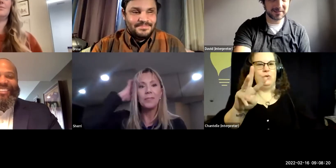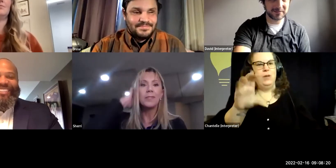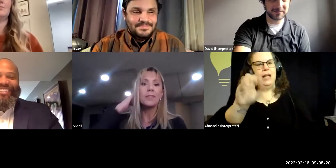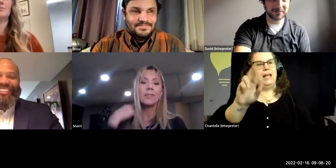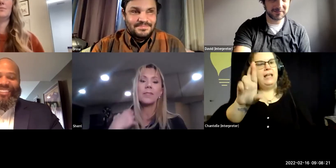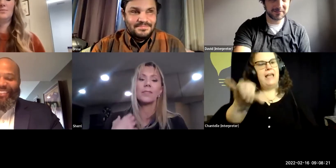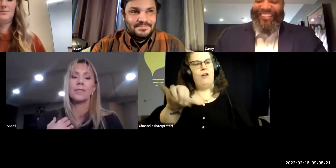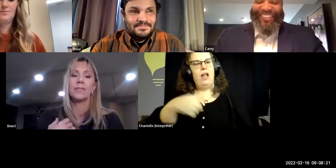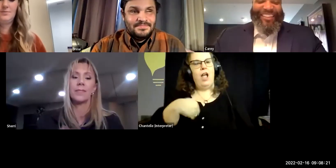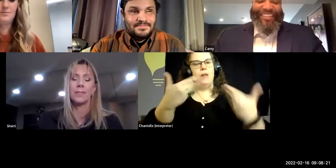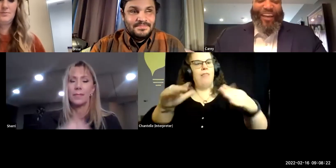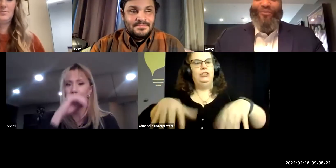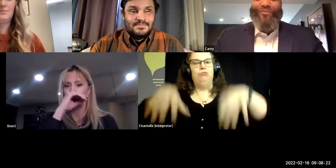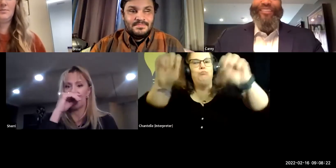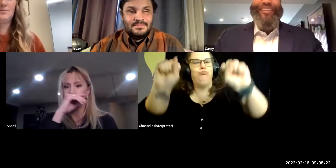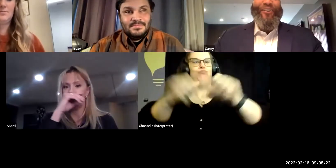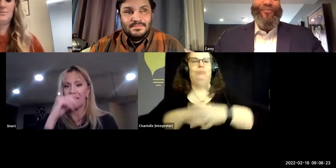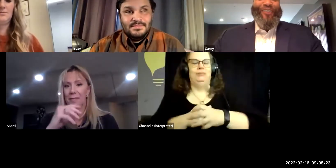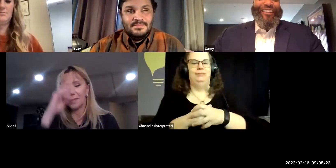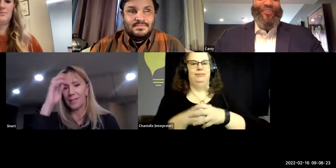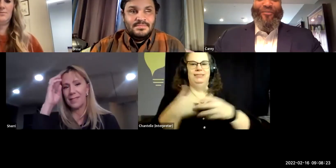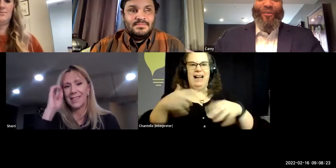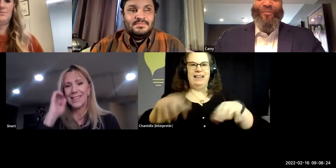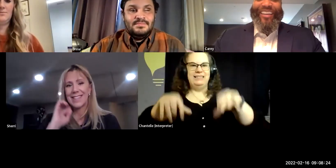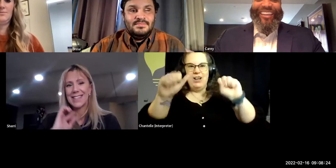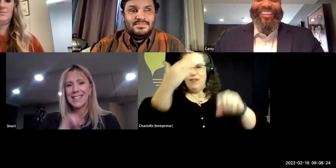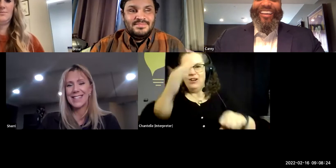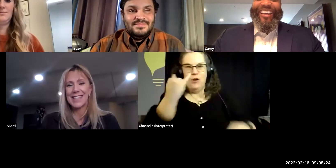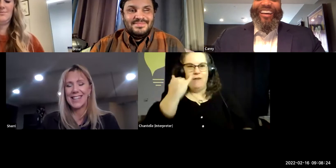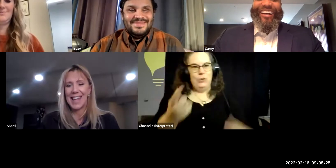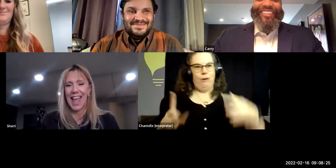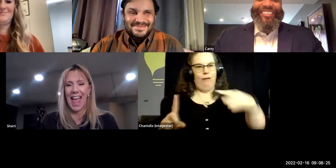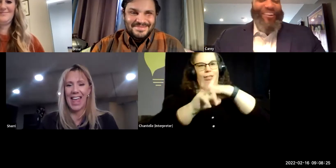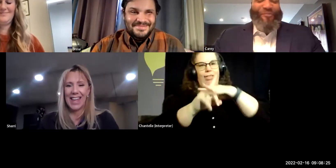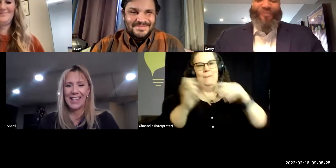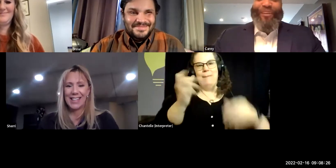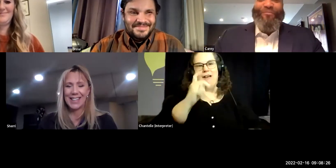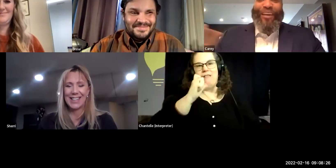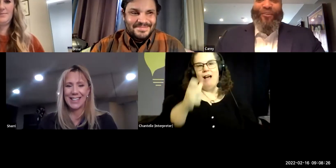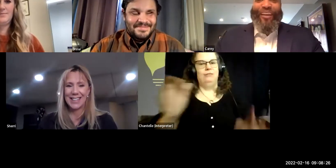you take it from here. >> Carey: I didn't know if you were coming back in. I'm Carey